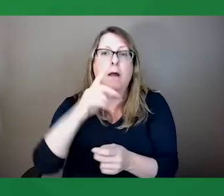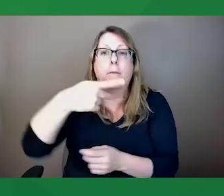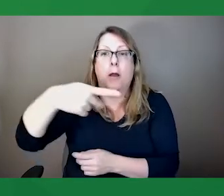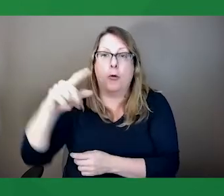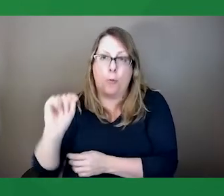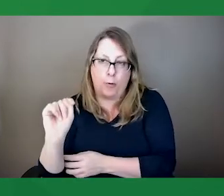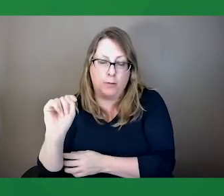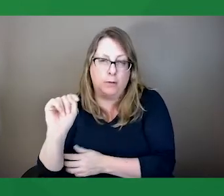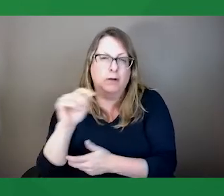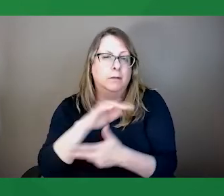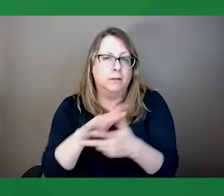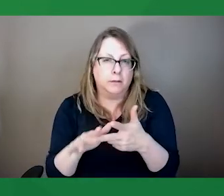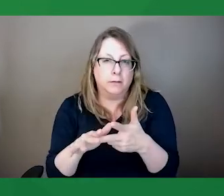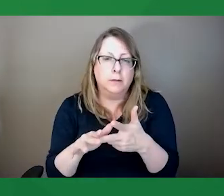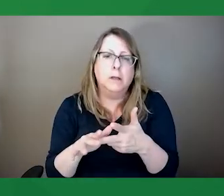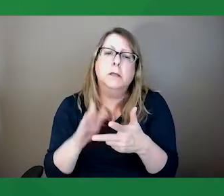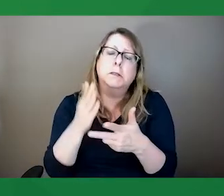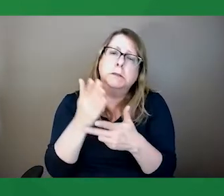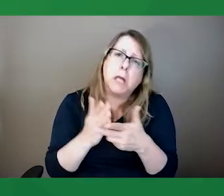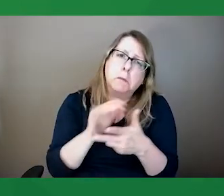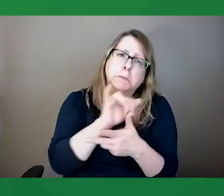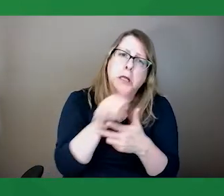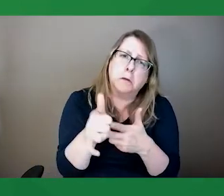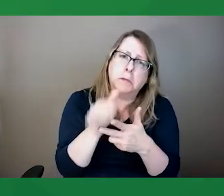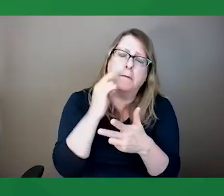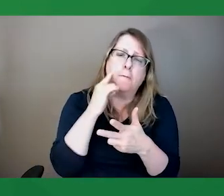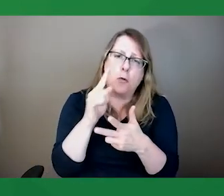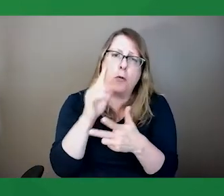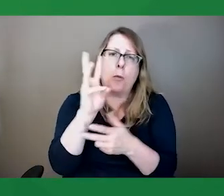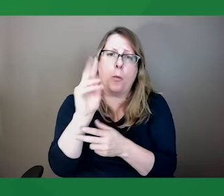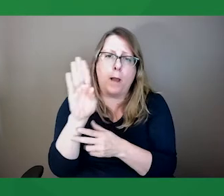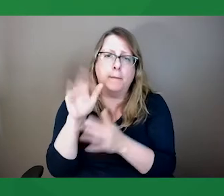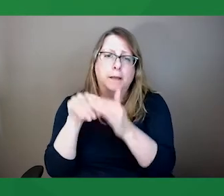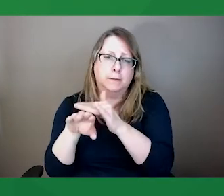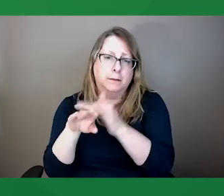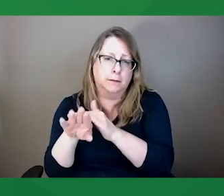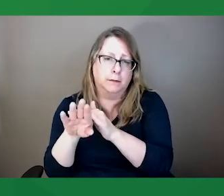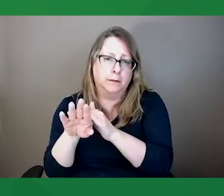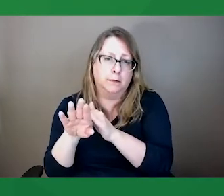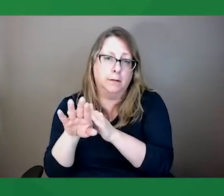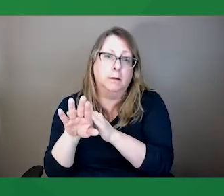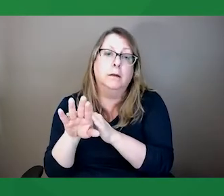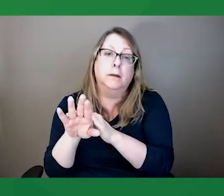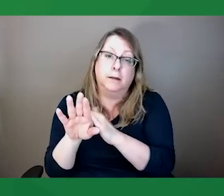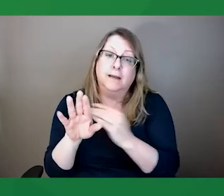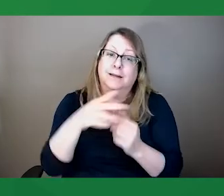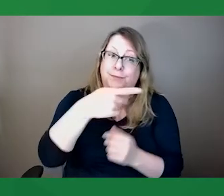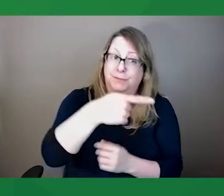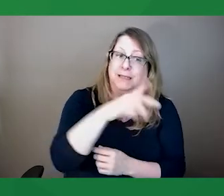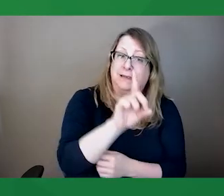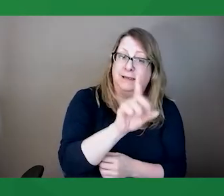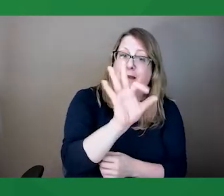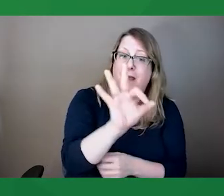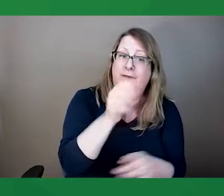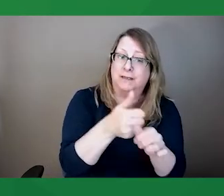while it shares some similarities with web accessibility, (insignificant) PDF document is very, very difficult.